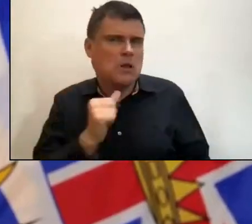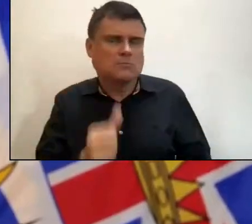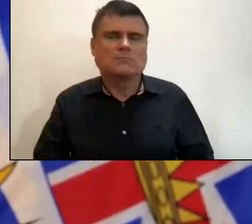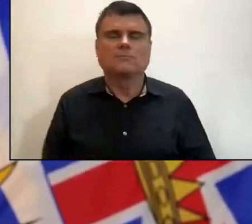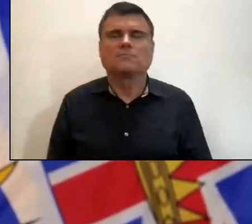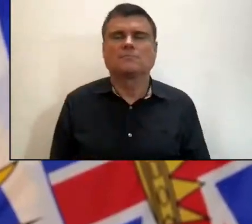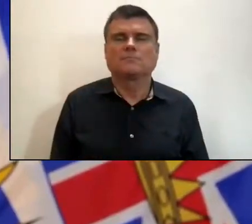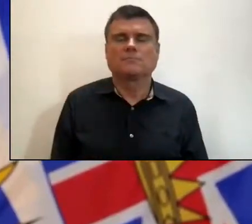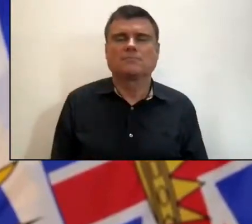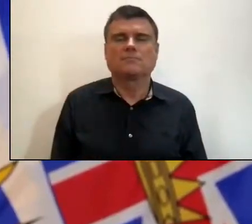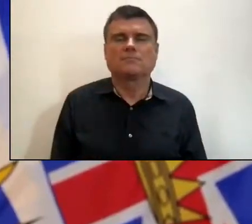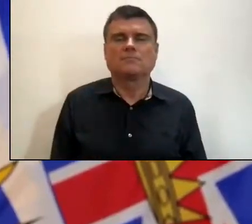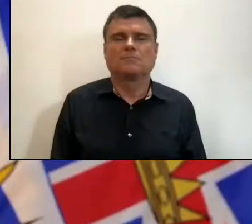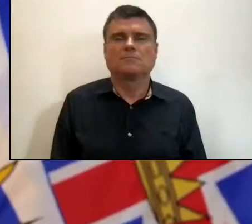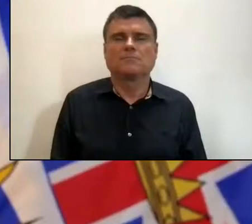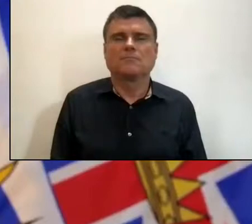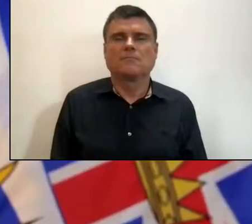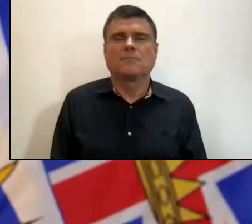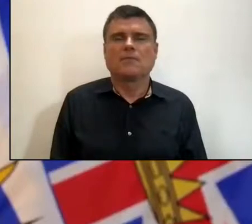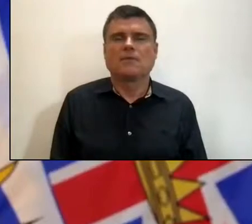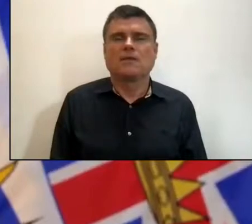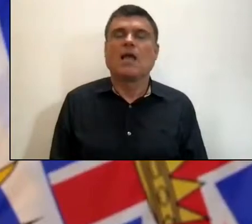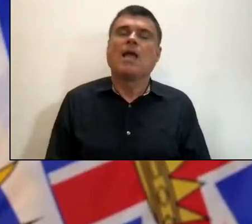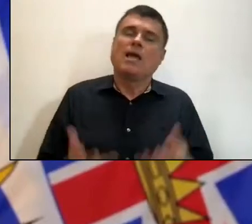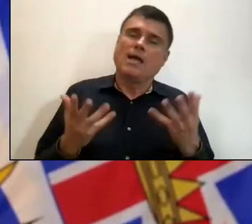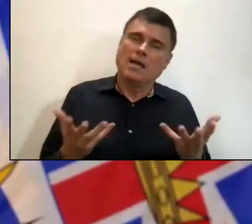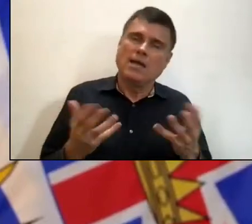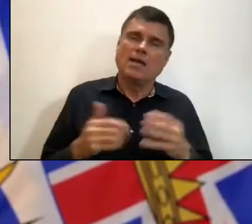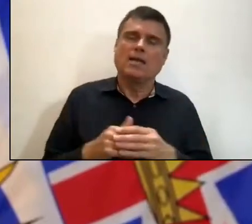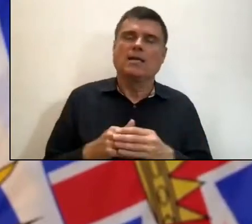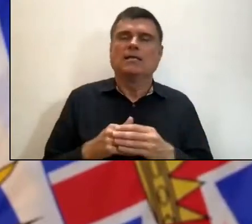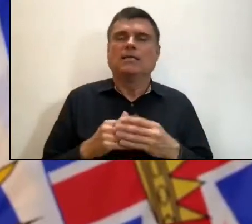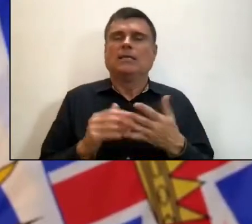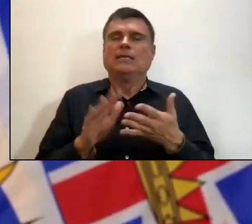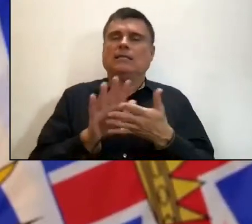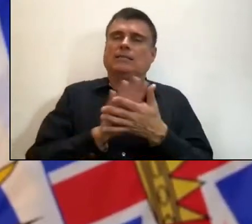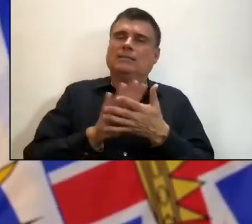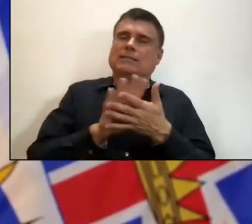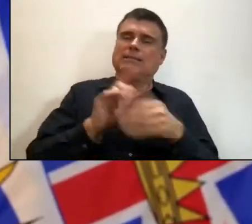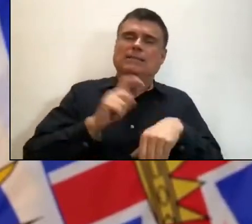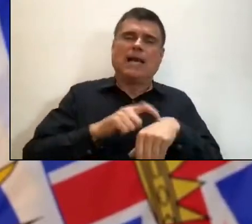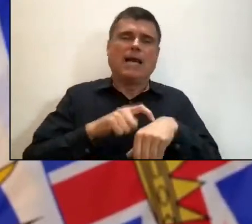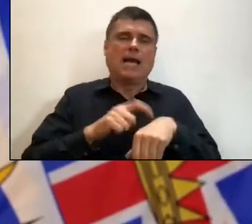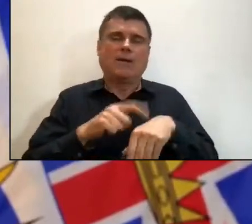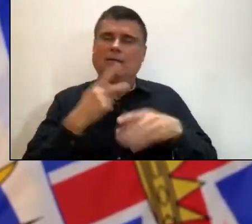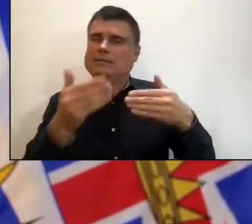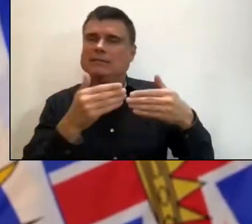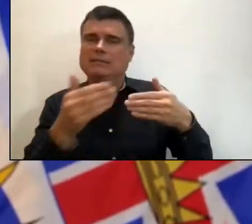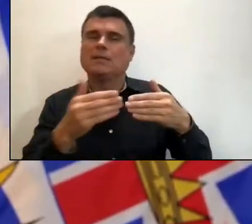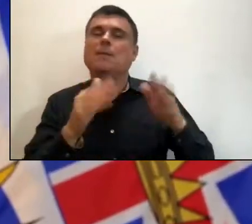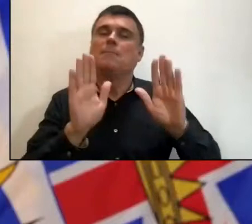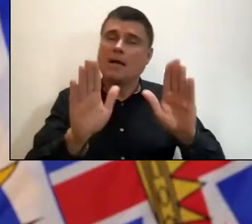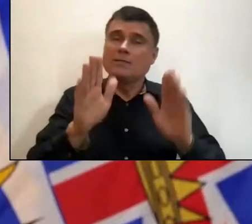thing that we can control within our own environment. We do not have enough tests and